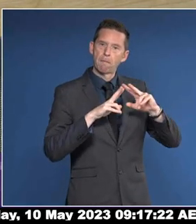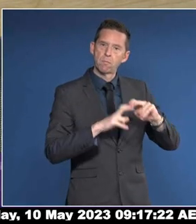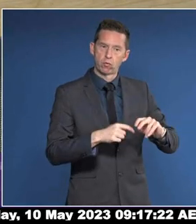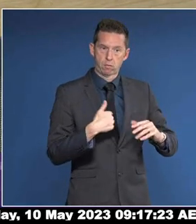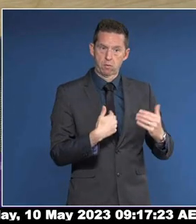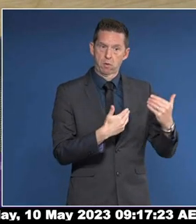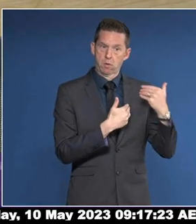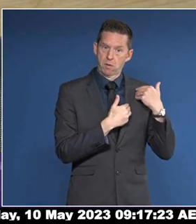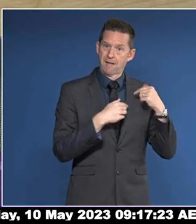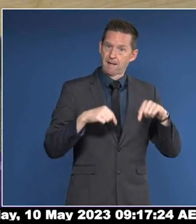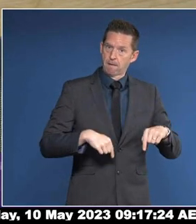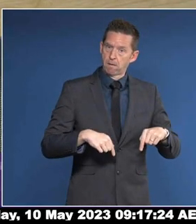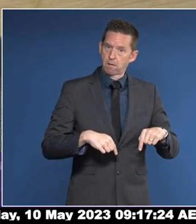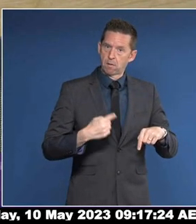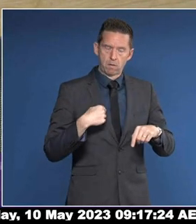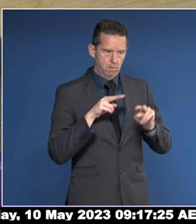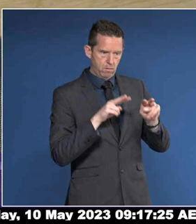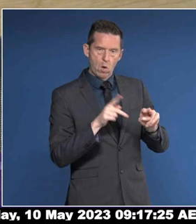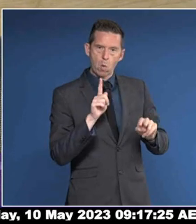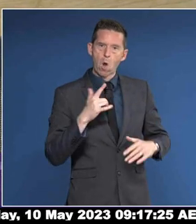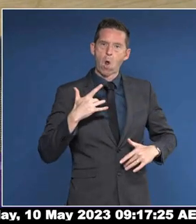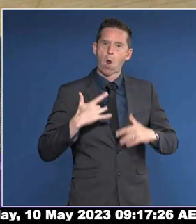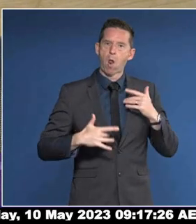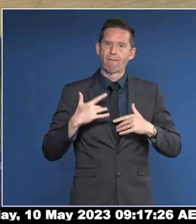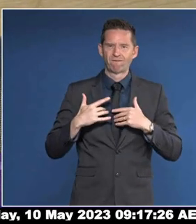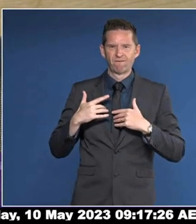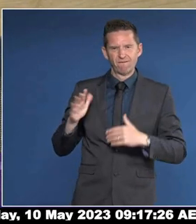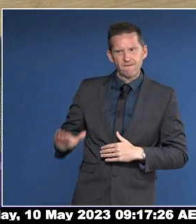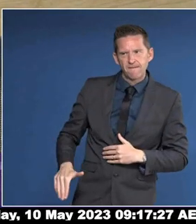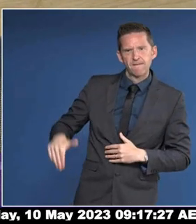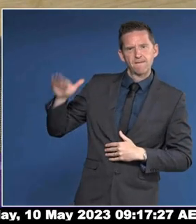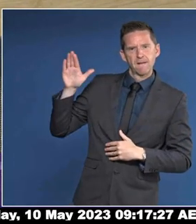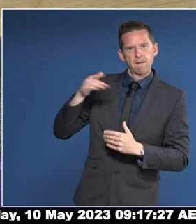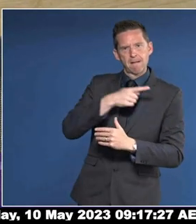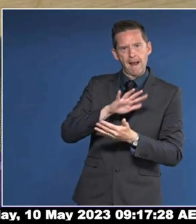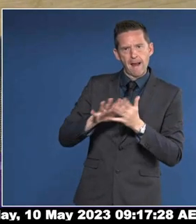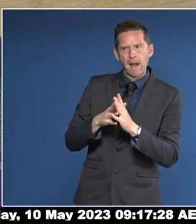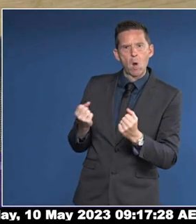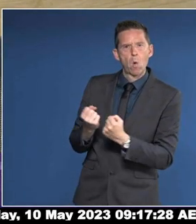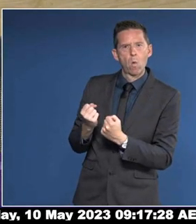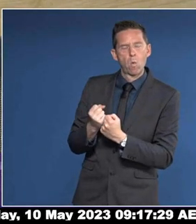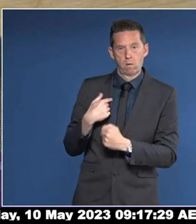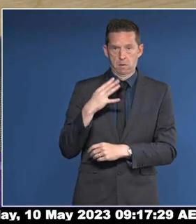study at a life course approach to understand why and how violence, abuse,